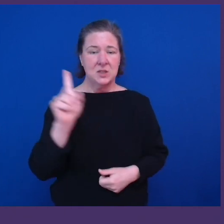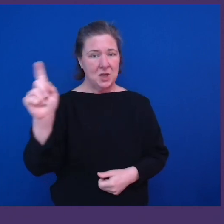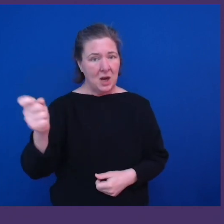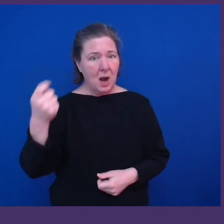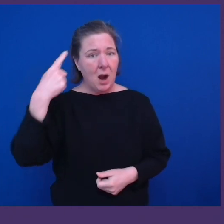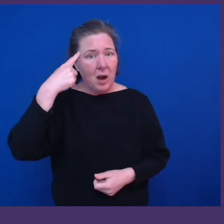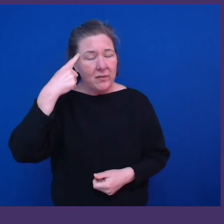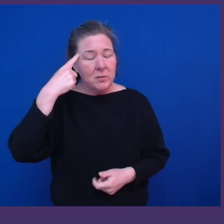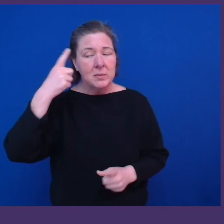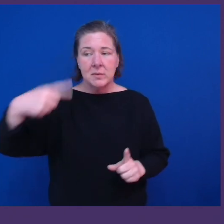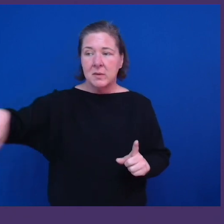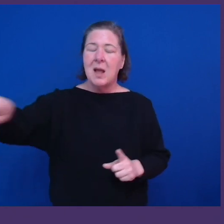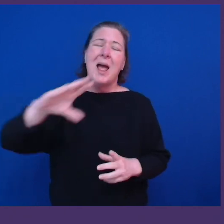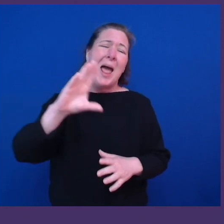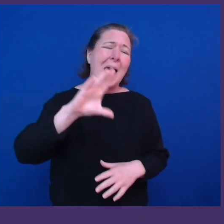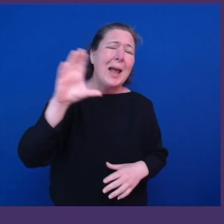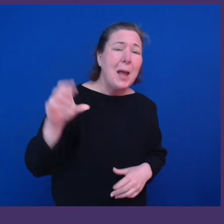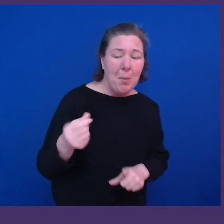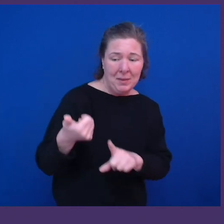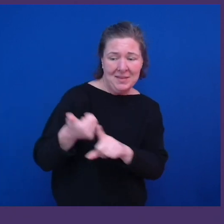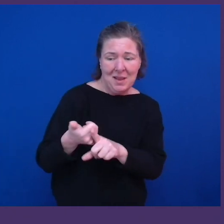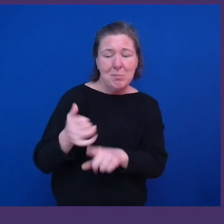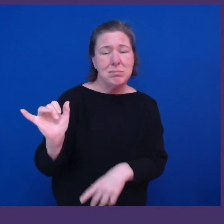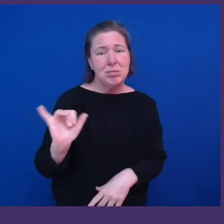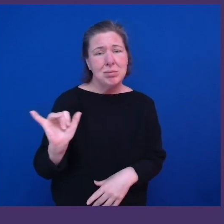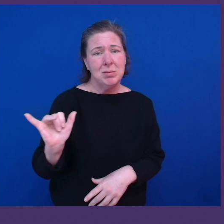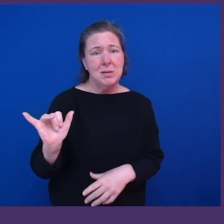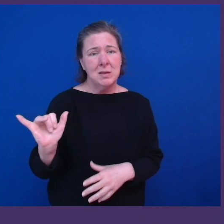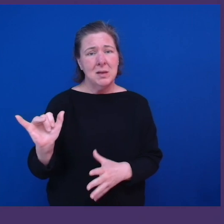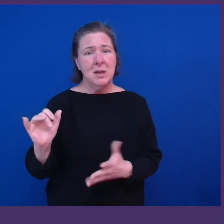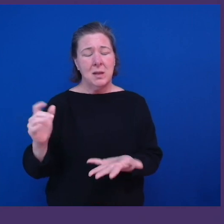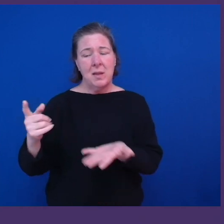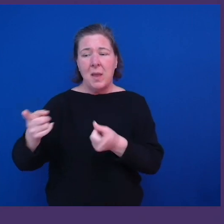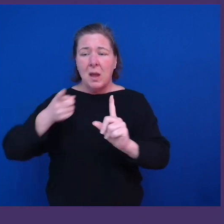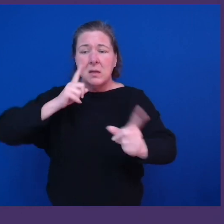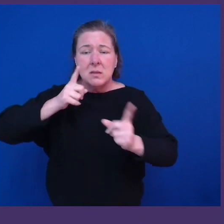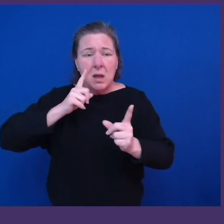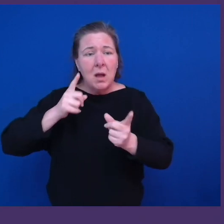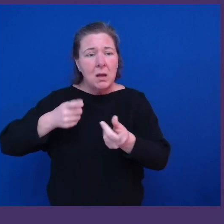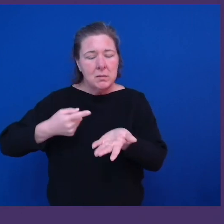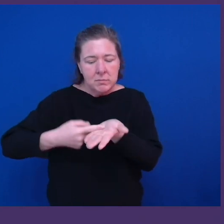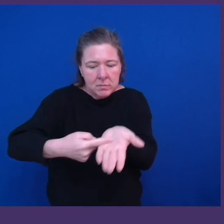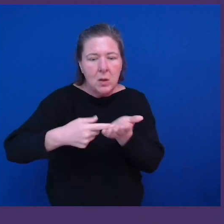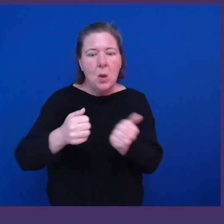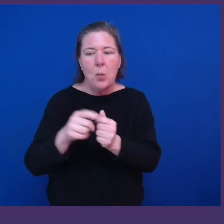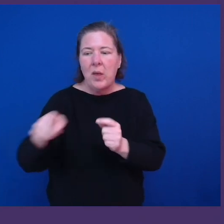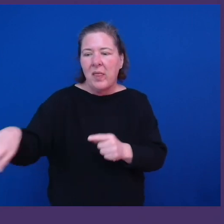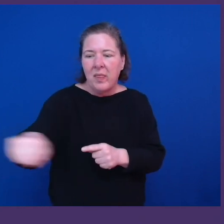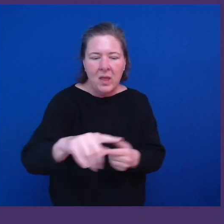and companies themselves are in dialogue with impacted communities.